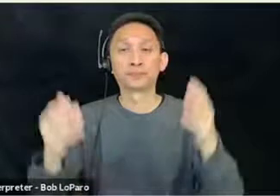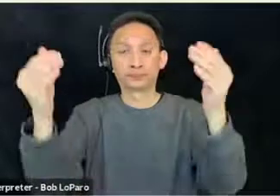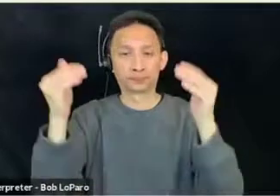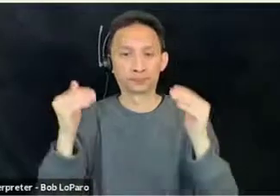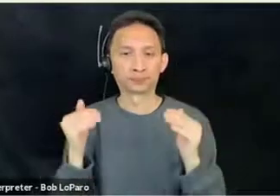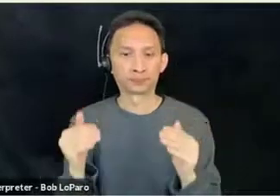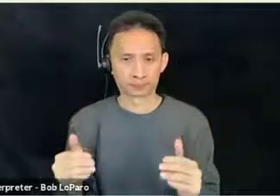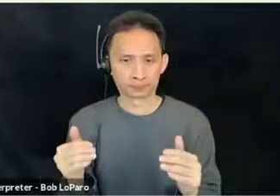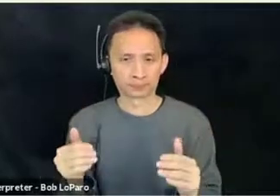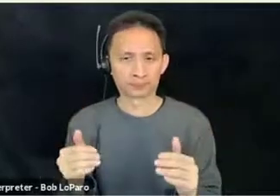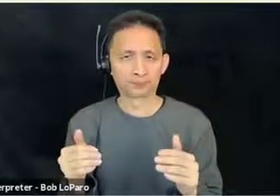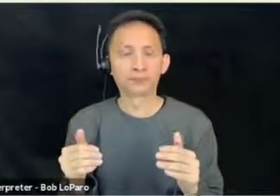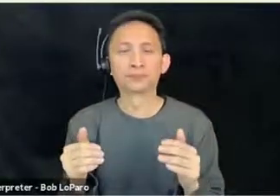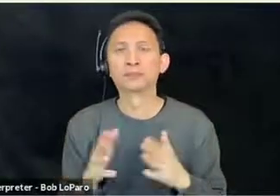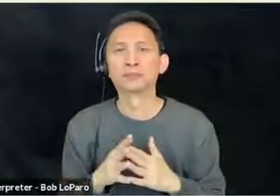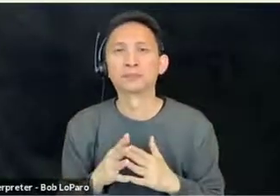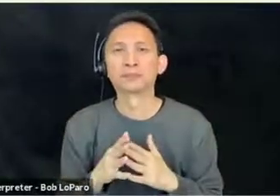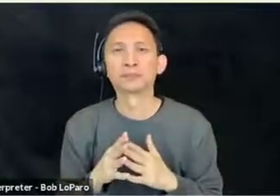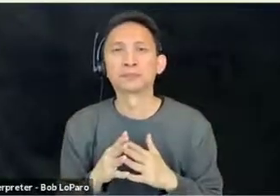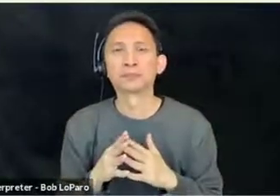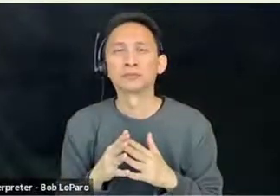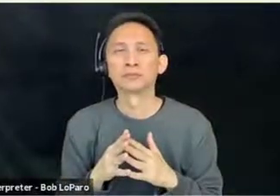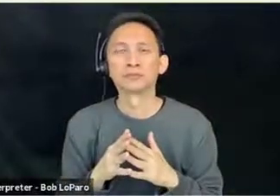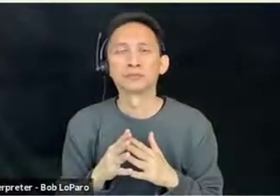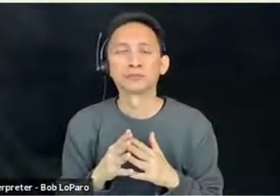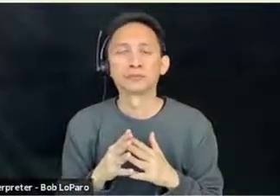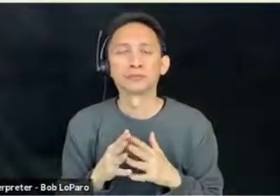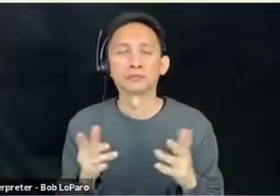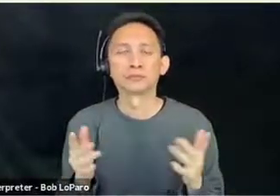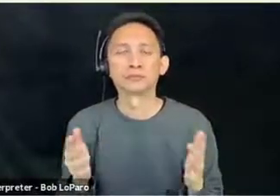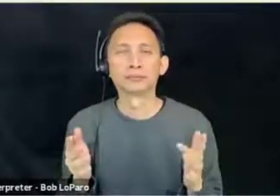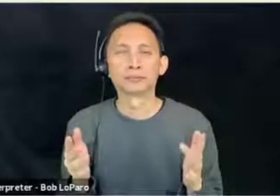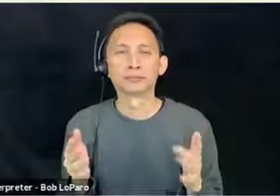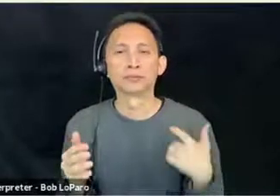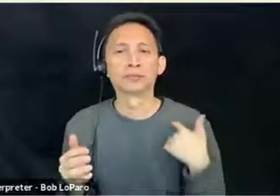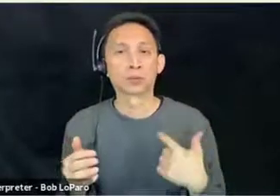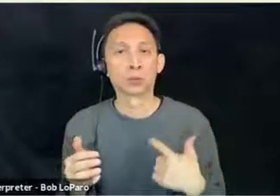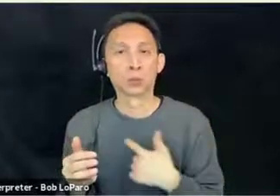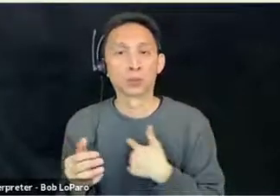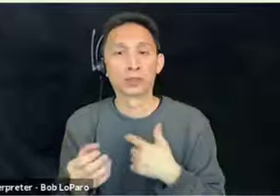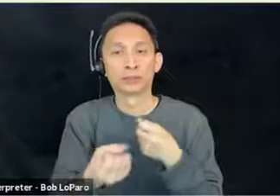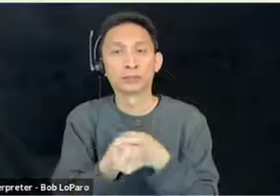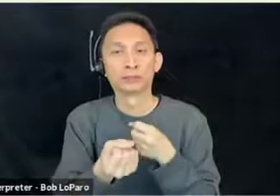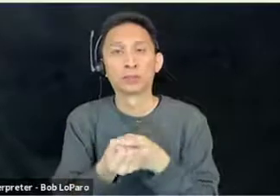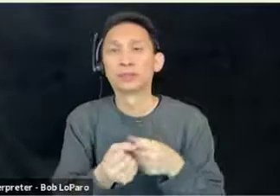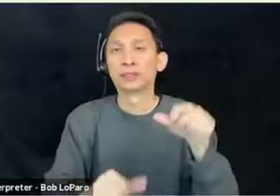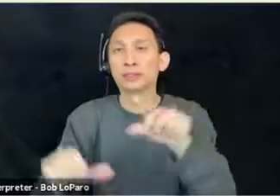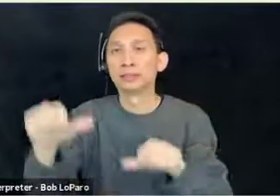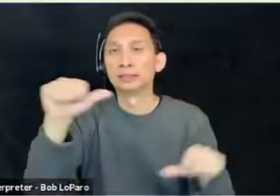we also help facilitate scientific advisory board meetings